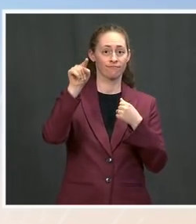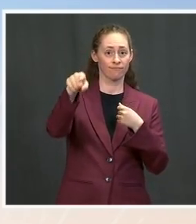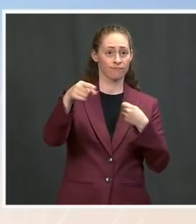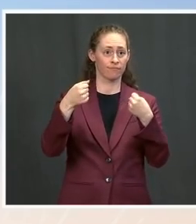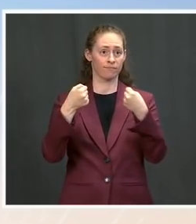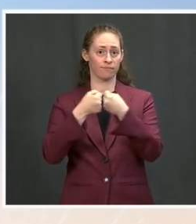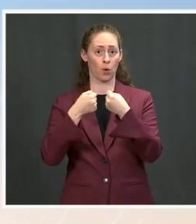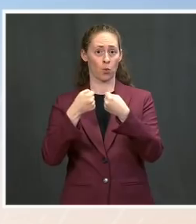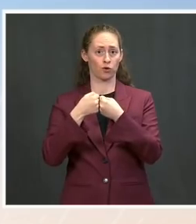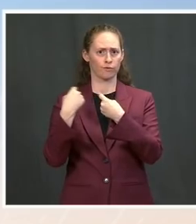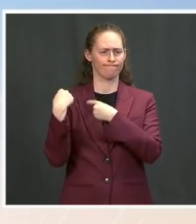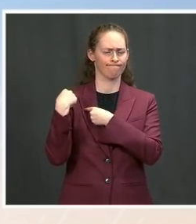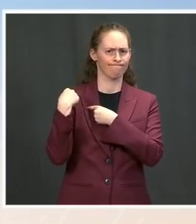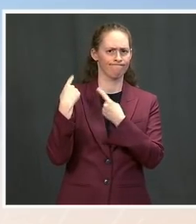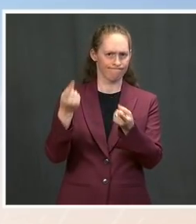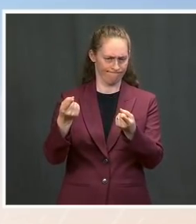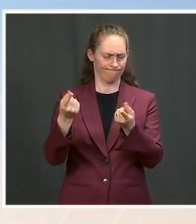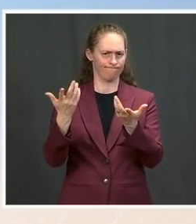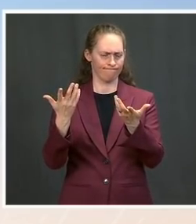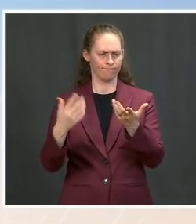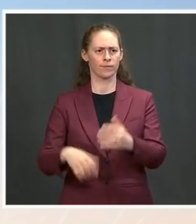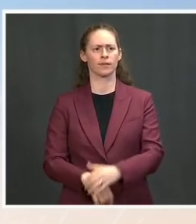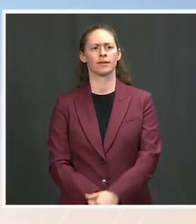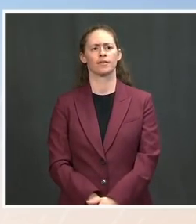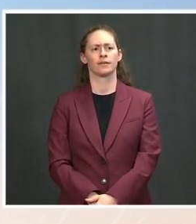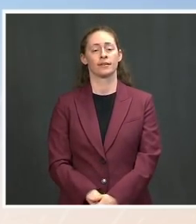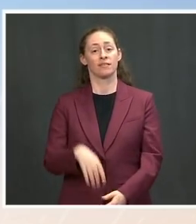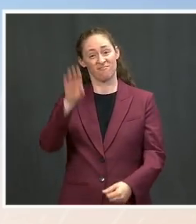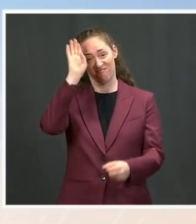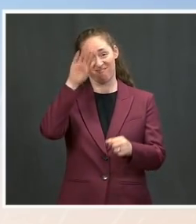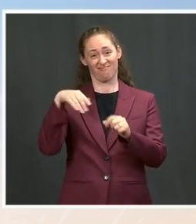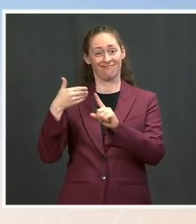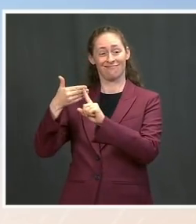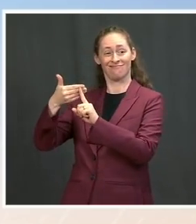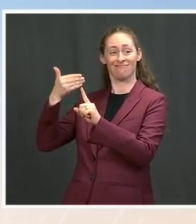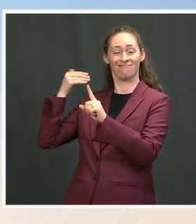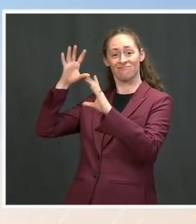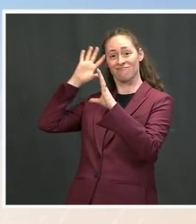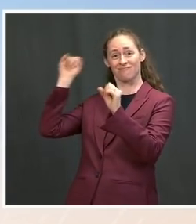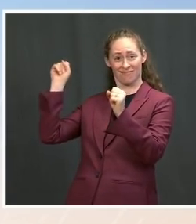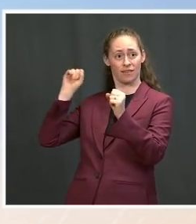rooted in destructive and chaotic policies, President Biden is taking the challenge head on